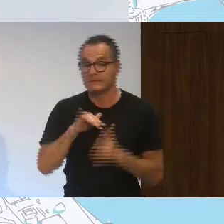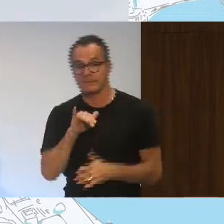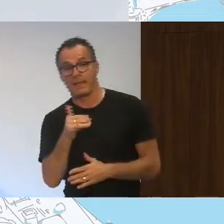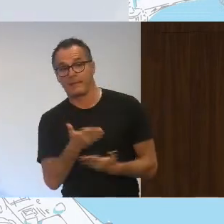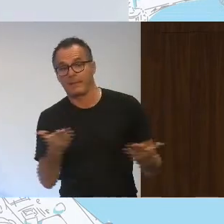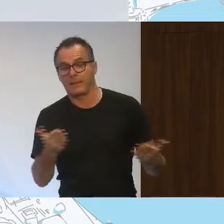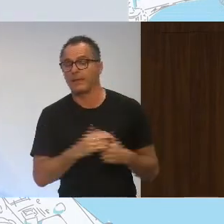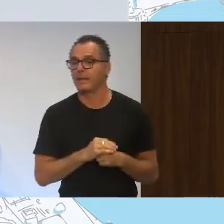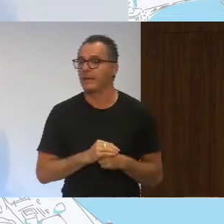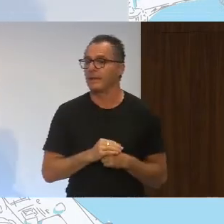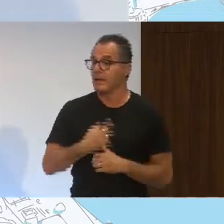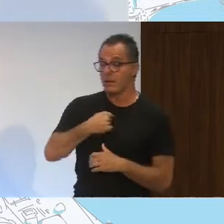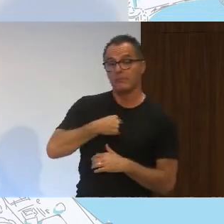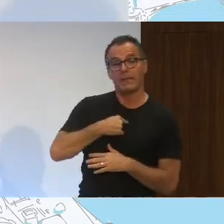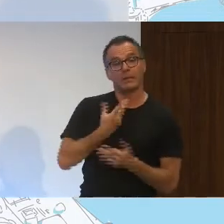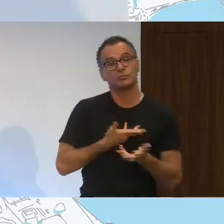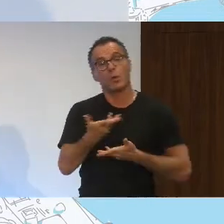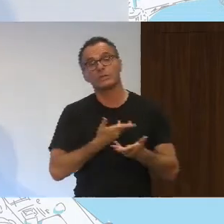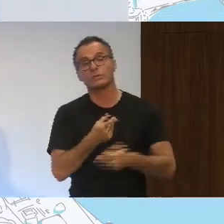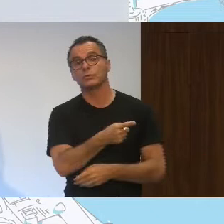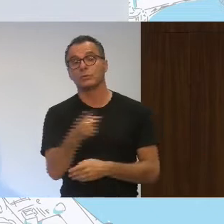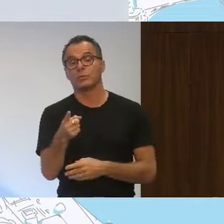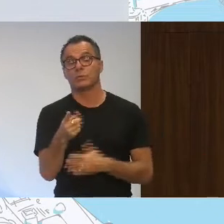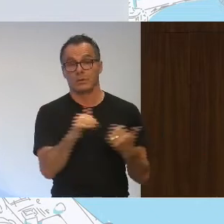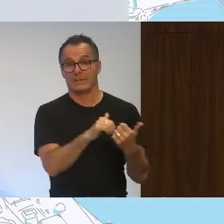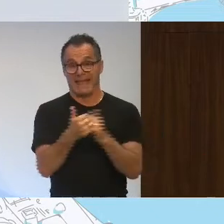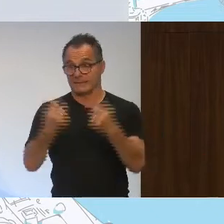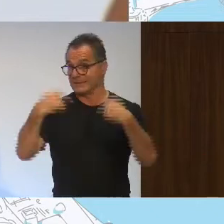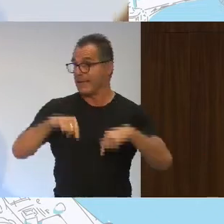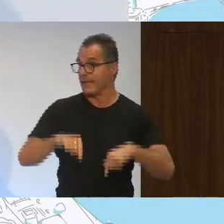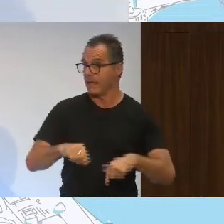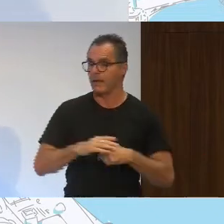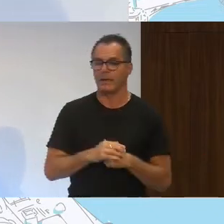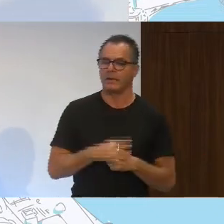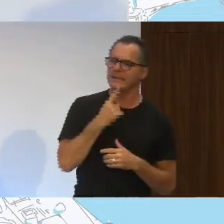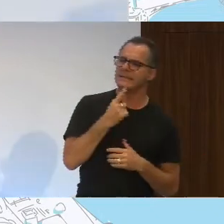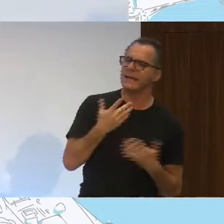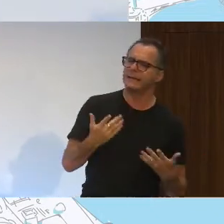I was just talking to some some fellow guests here and say, you know, do I cut it out?